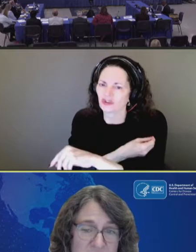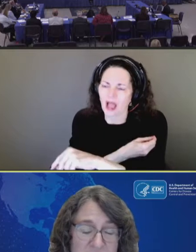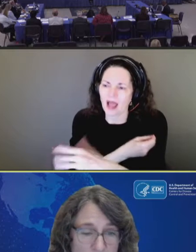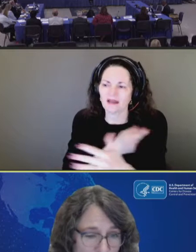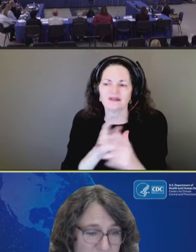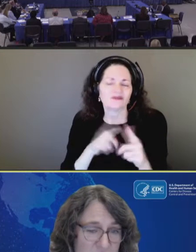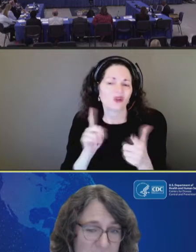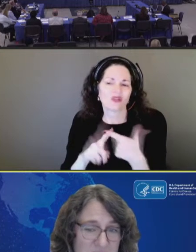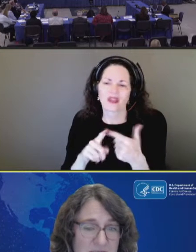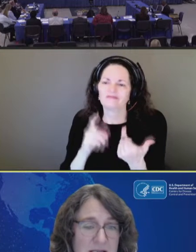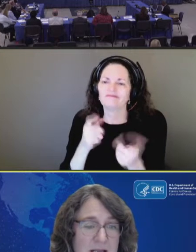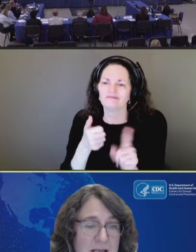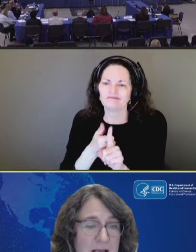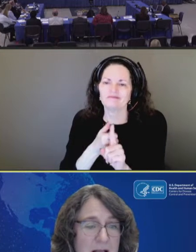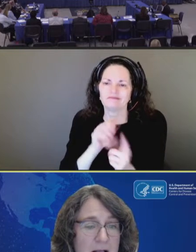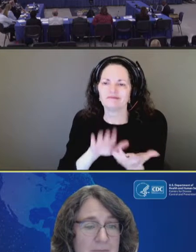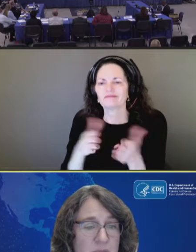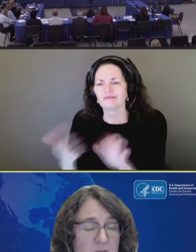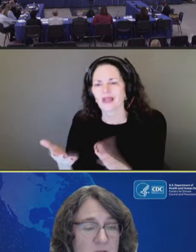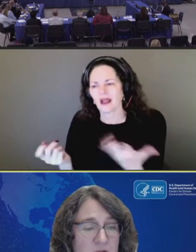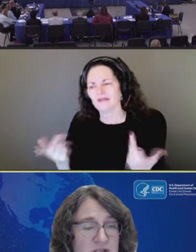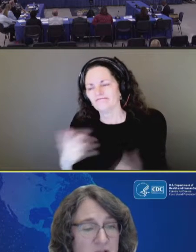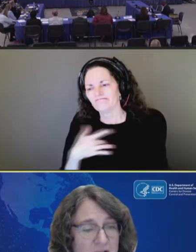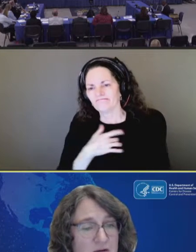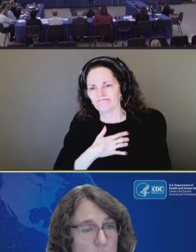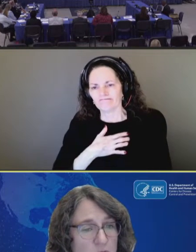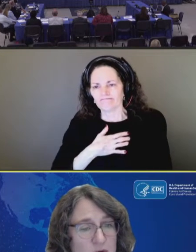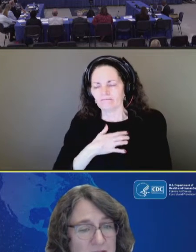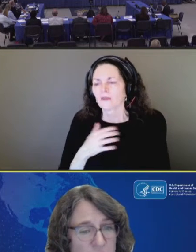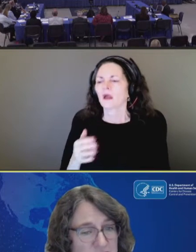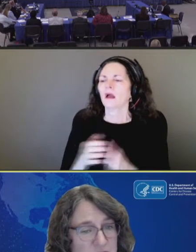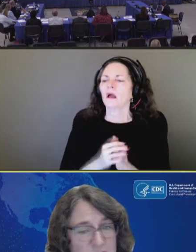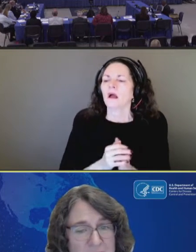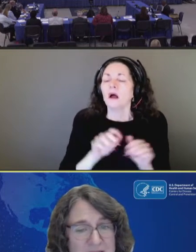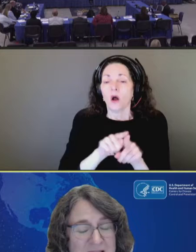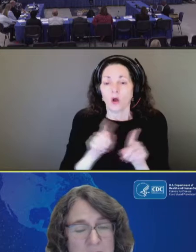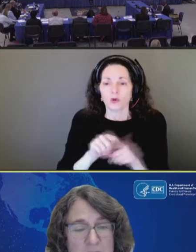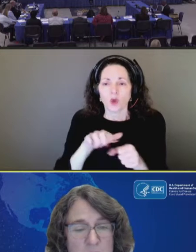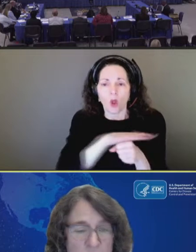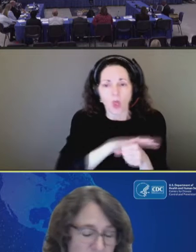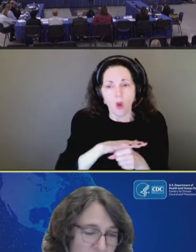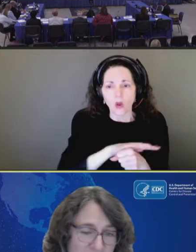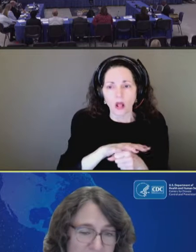which is always tragic. There's a lot of local and regional spread that's happening most of our